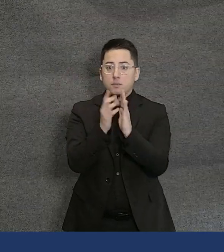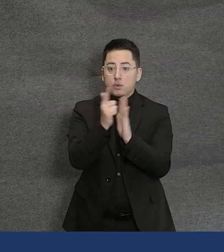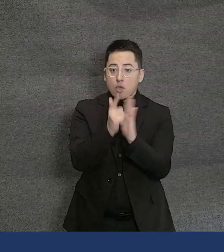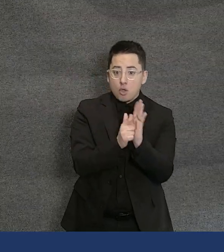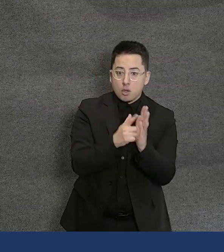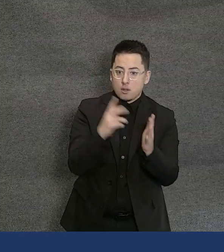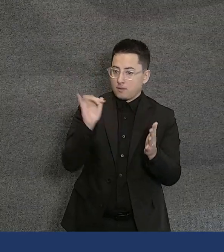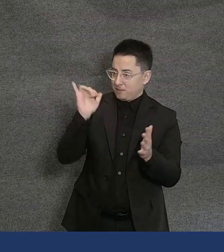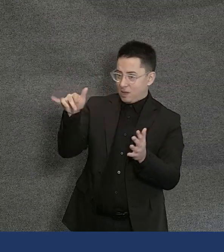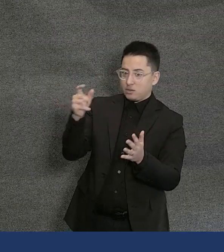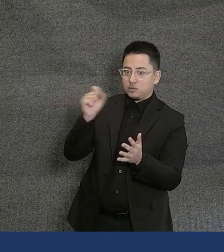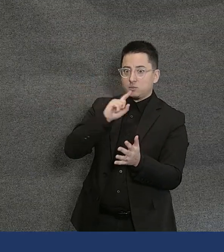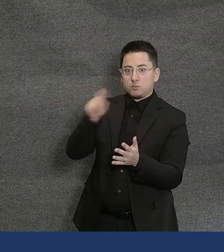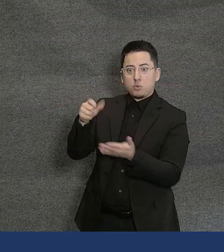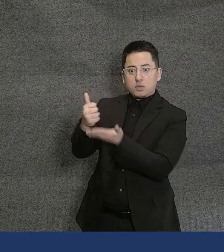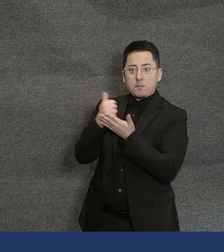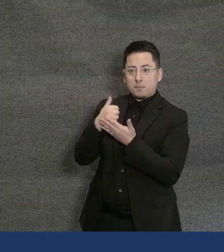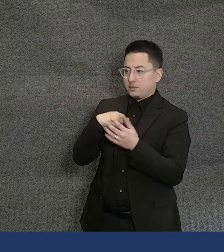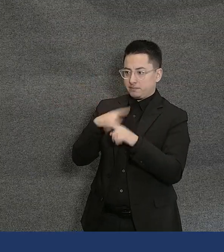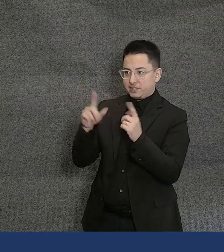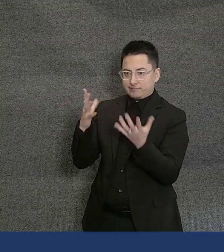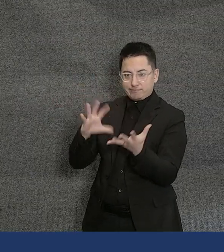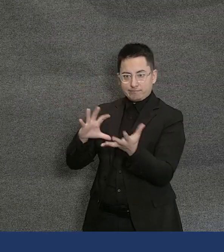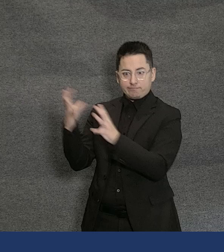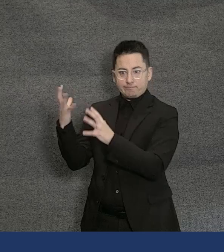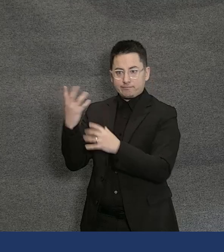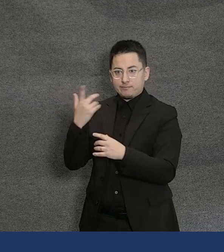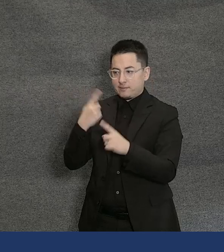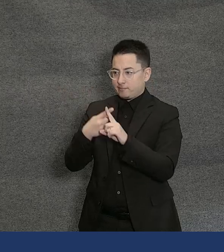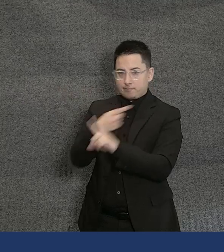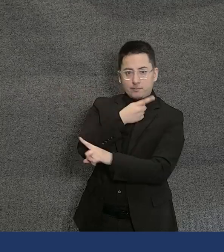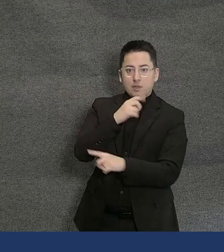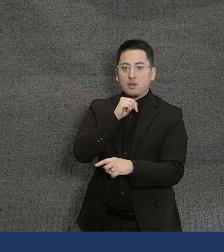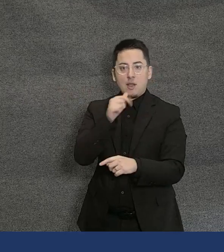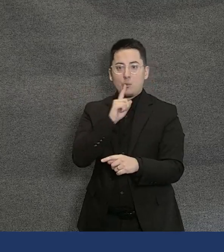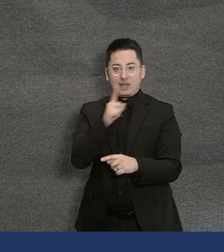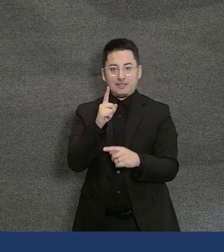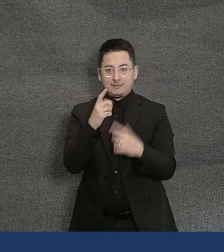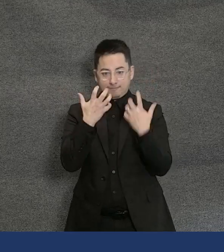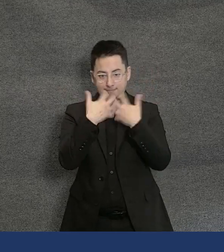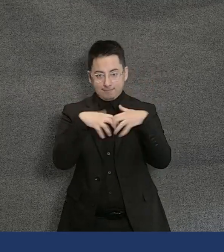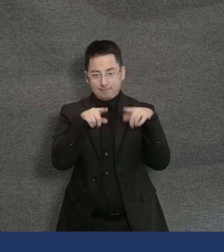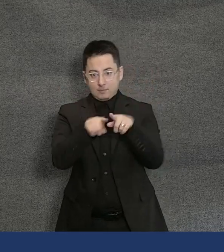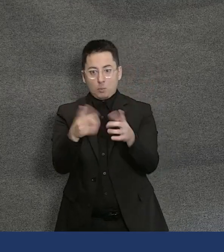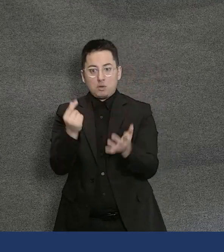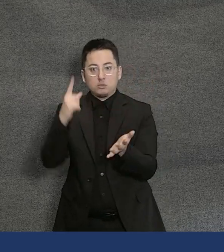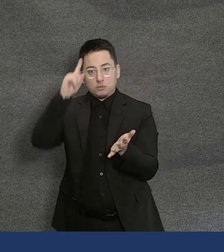but there was just something. And I'll just say this from experience with some insulin bills where we've